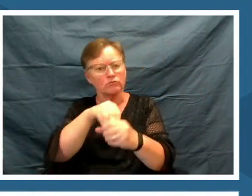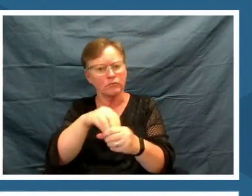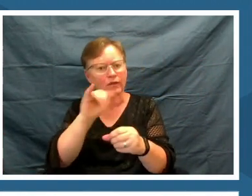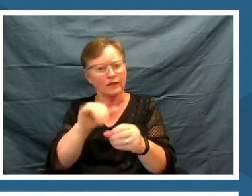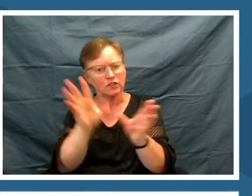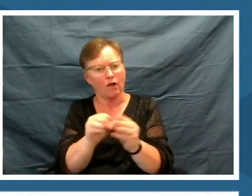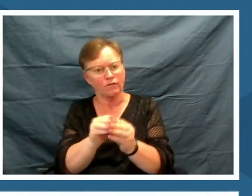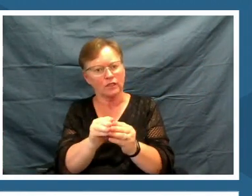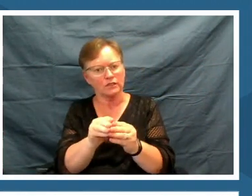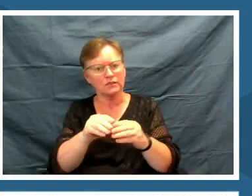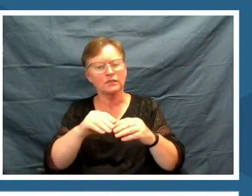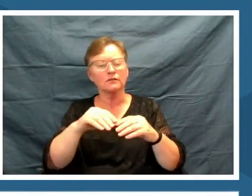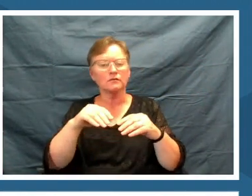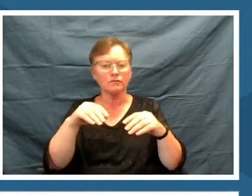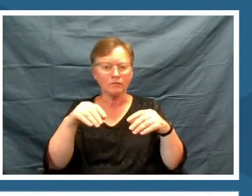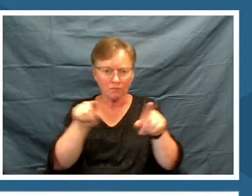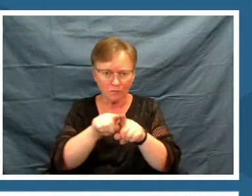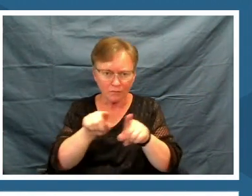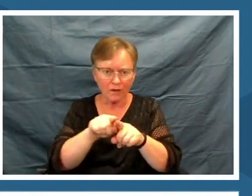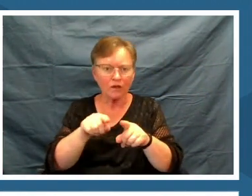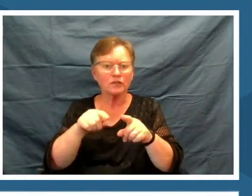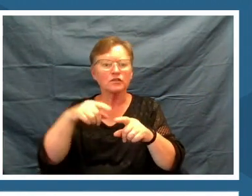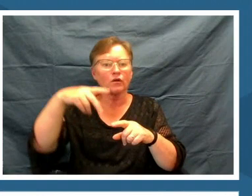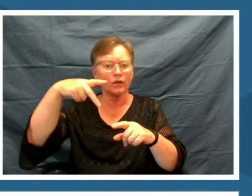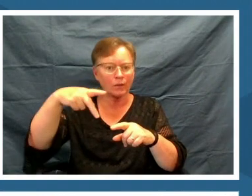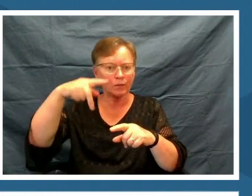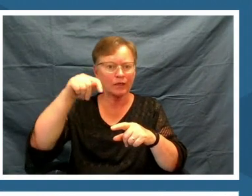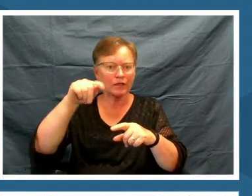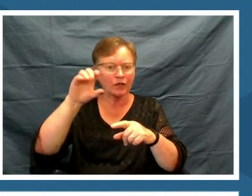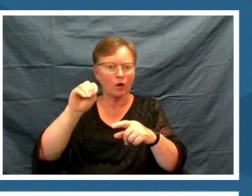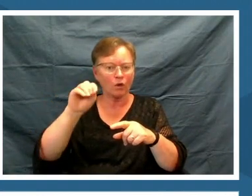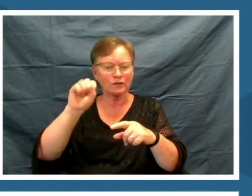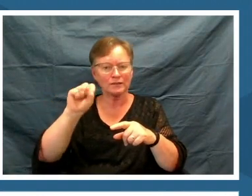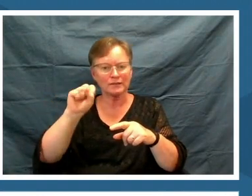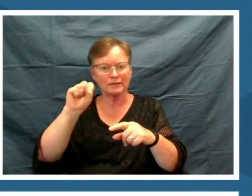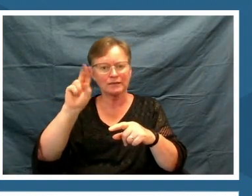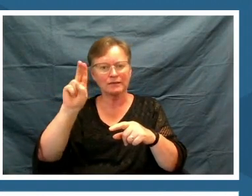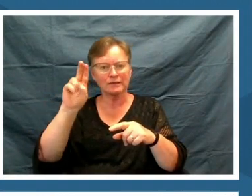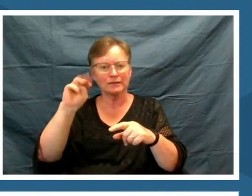institute on innovation stem education